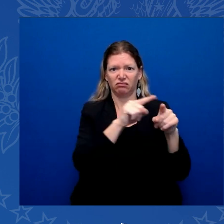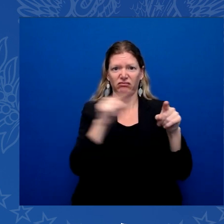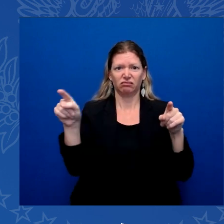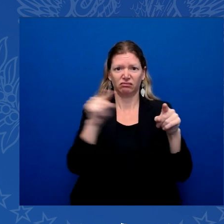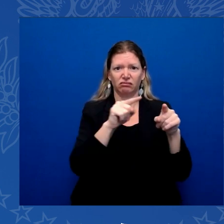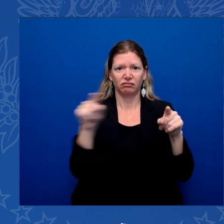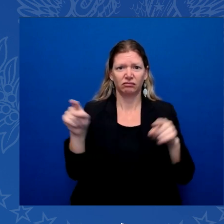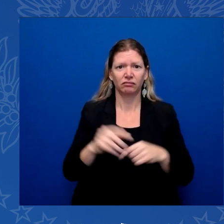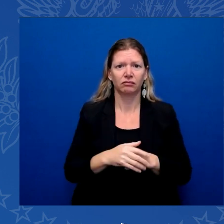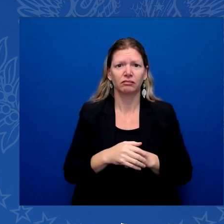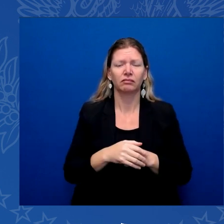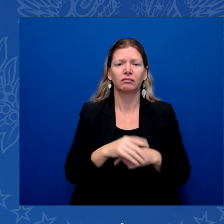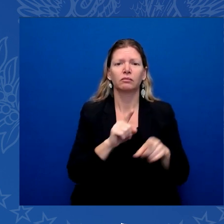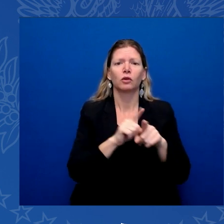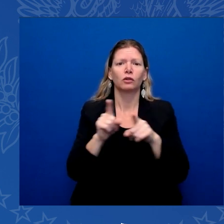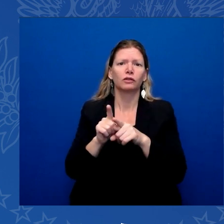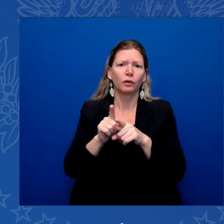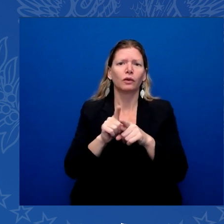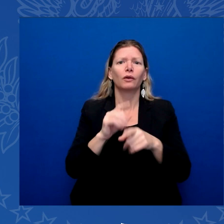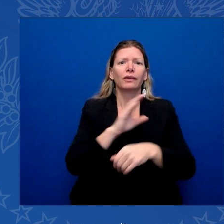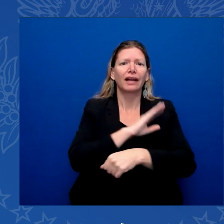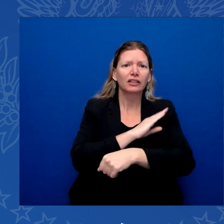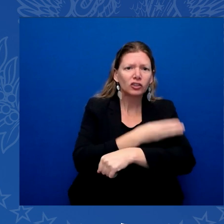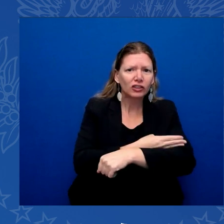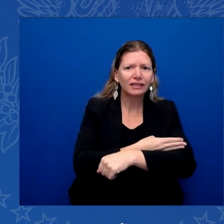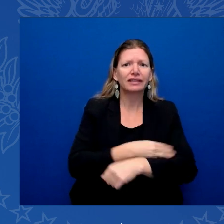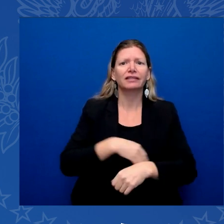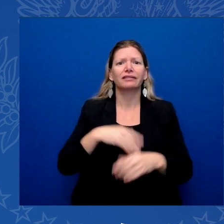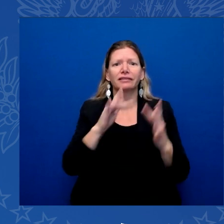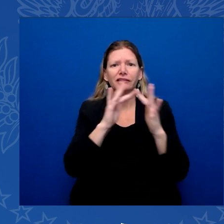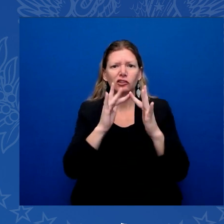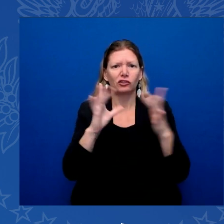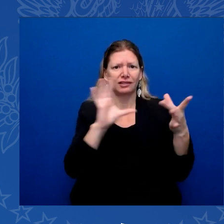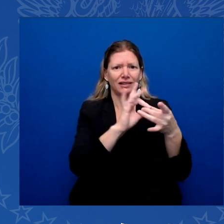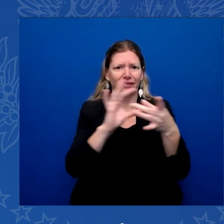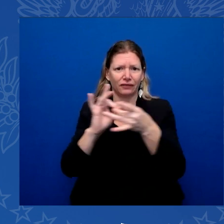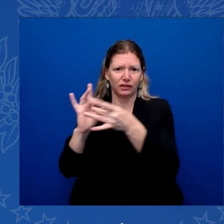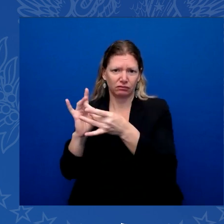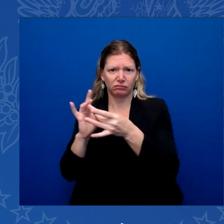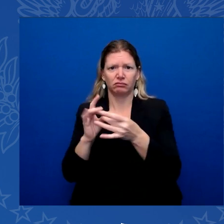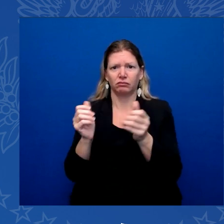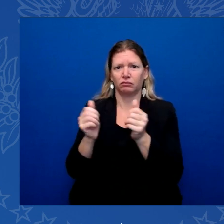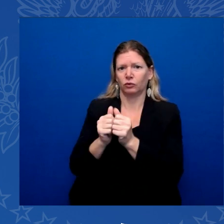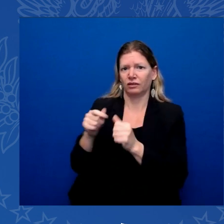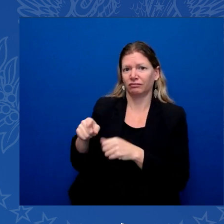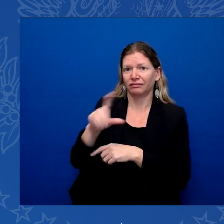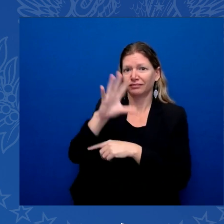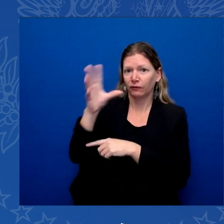via Africa and the Arabian Gulf. In the energy sector, we are keen to work in different fields,